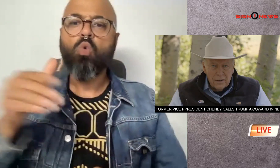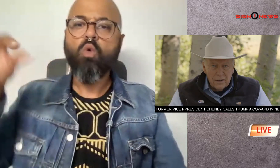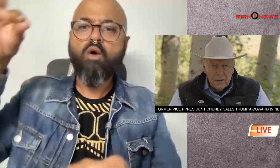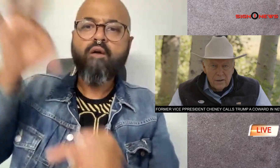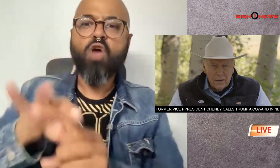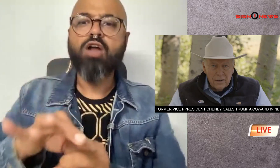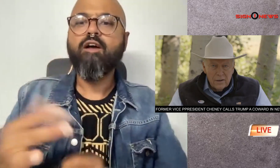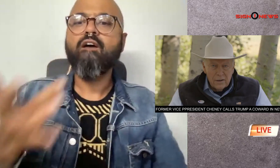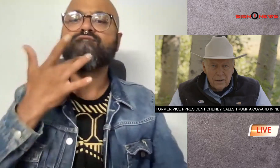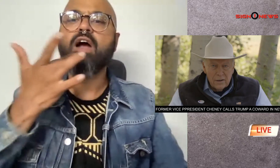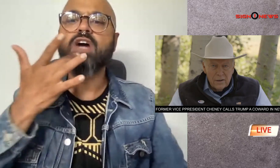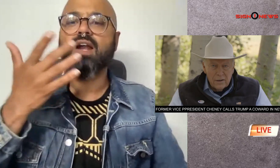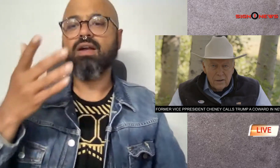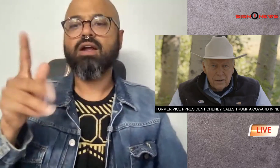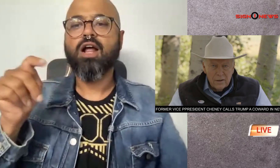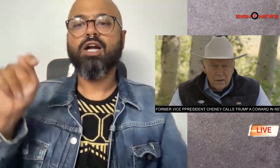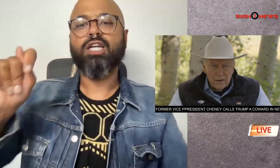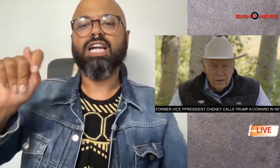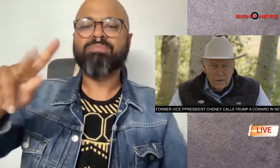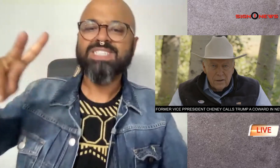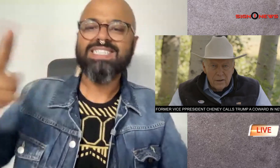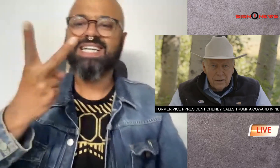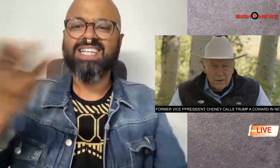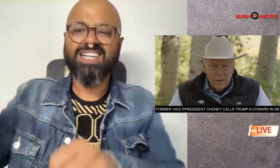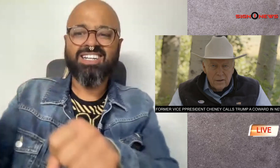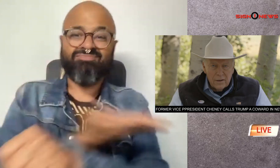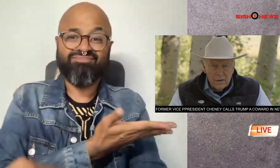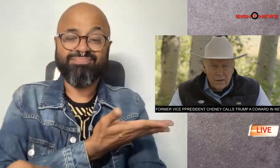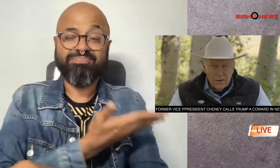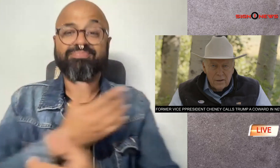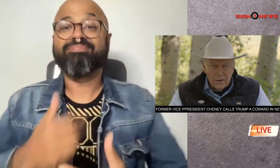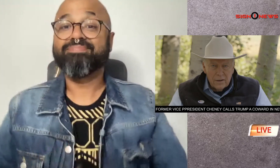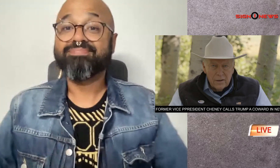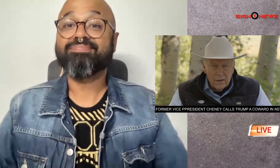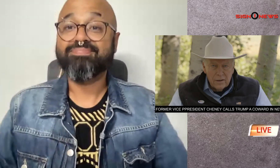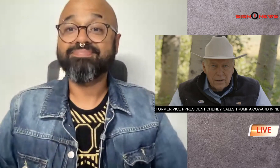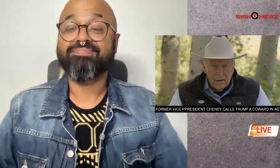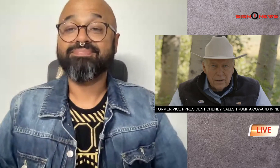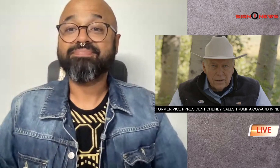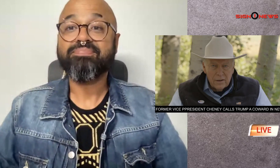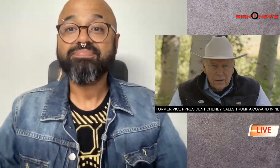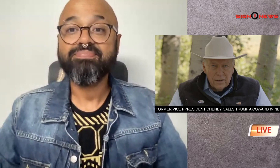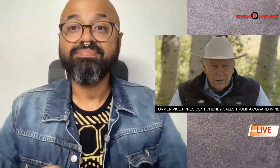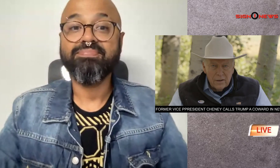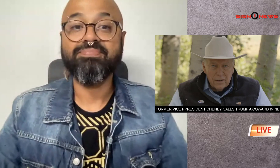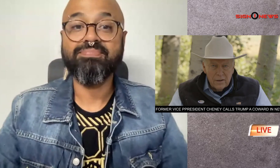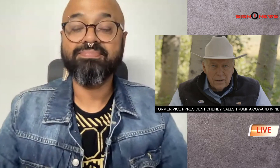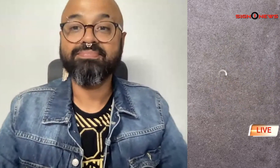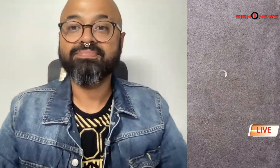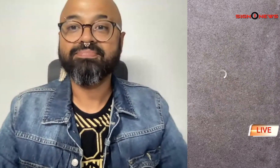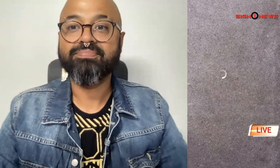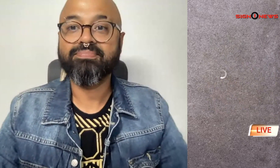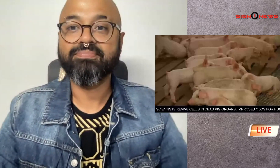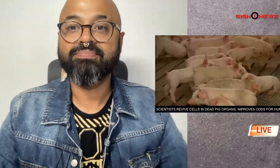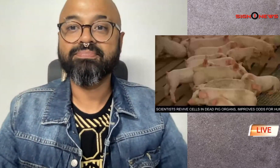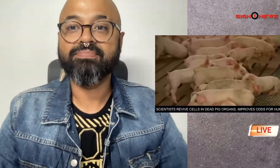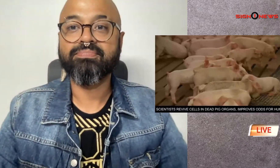of the Republican Party who voted in favor of Trump's second impeachment